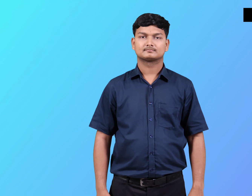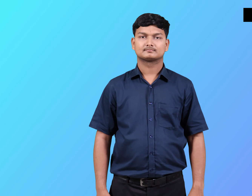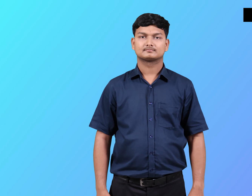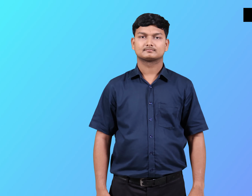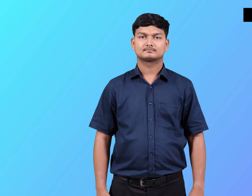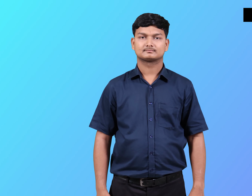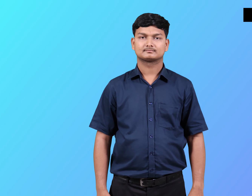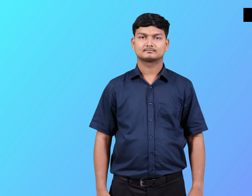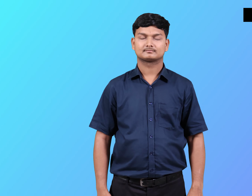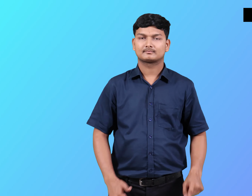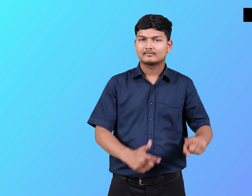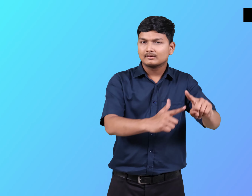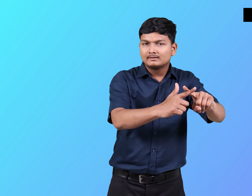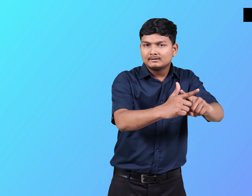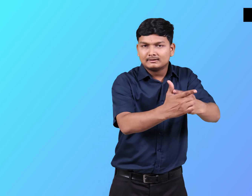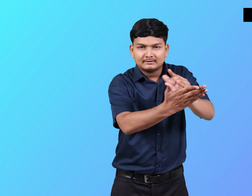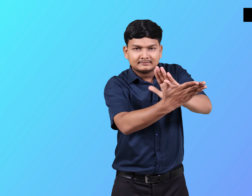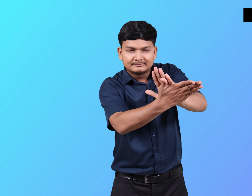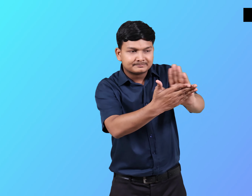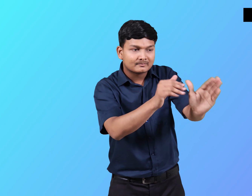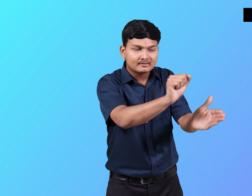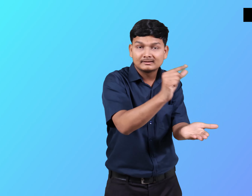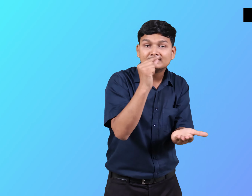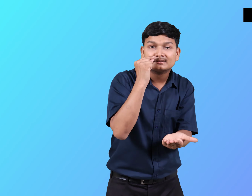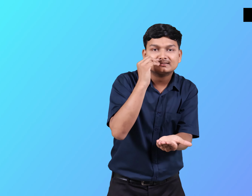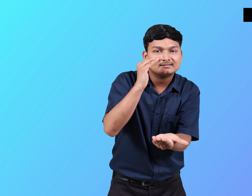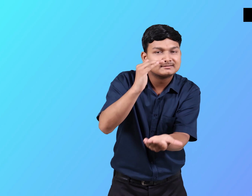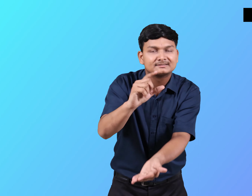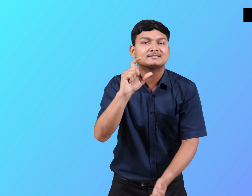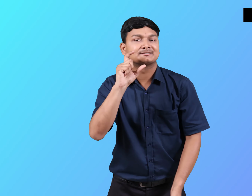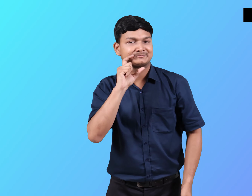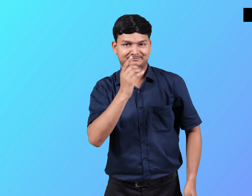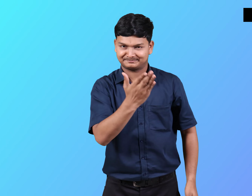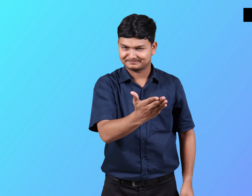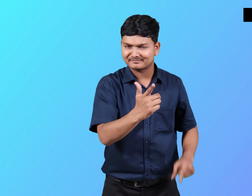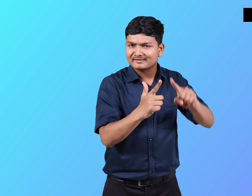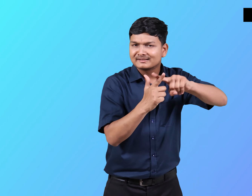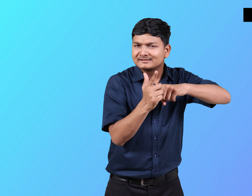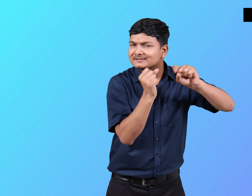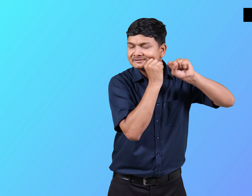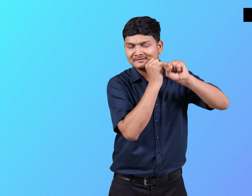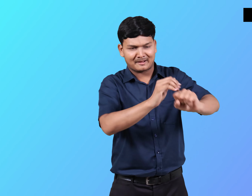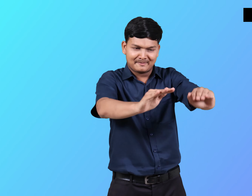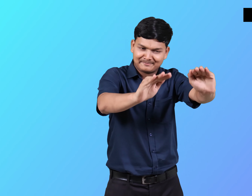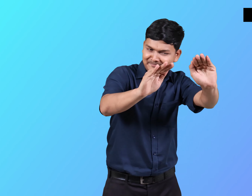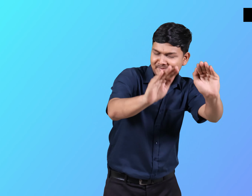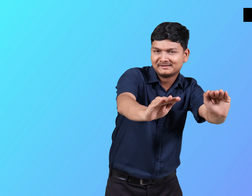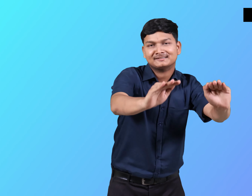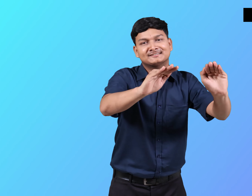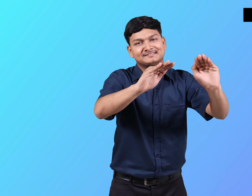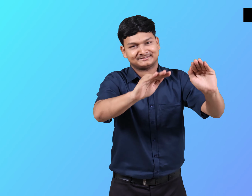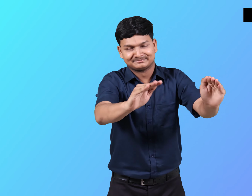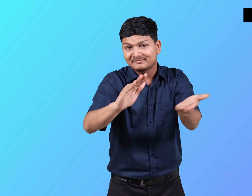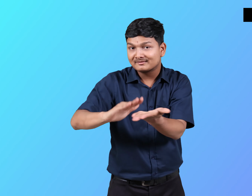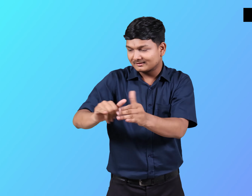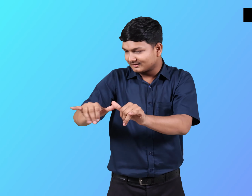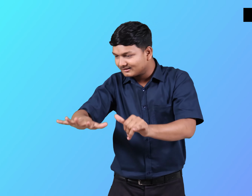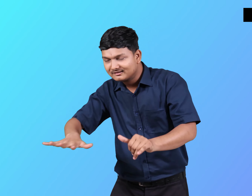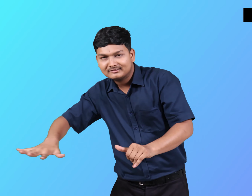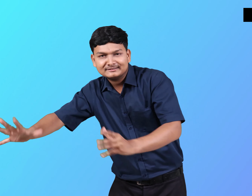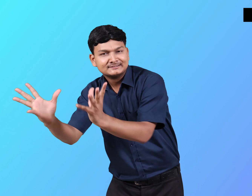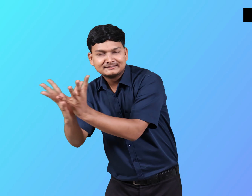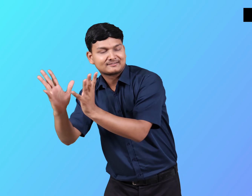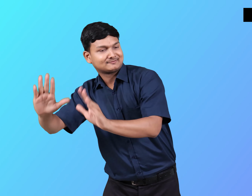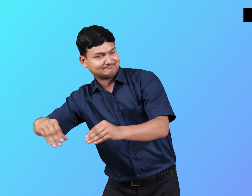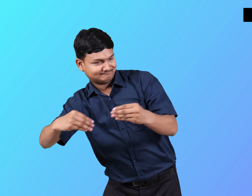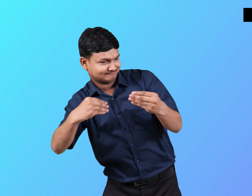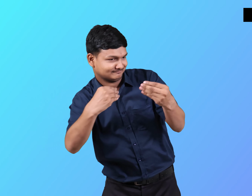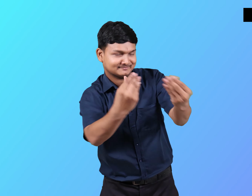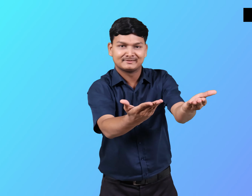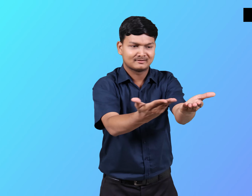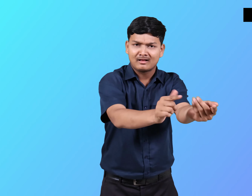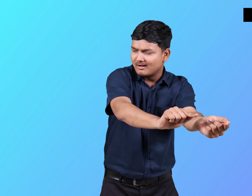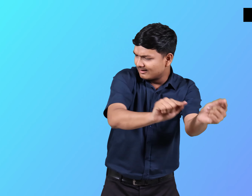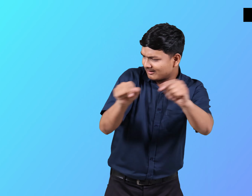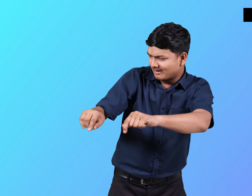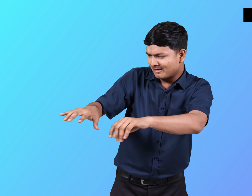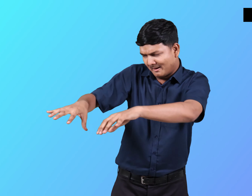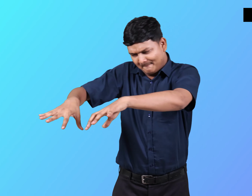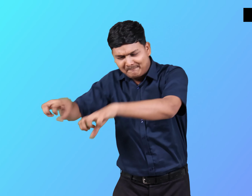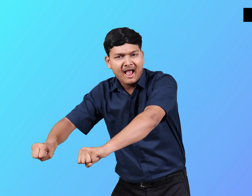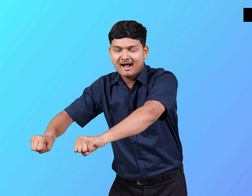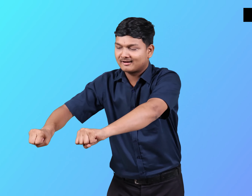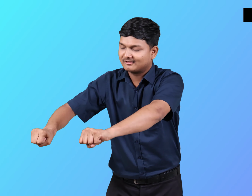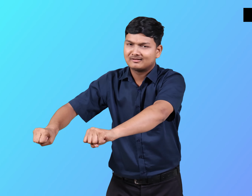Joshua blessed Caleb son of Jephunneh. Joshua gave him the city of Hebron as his own.